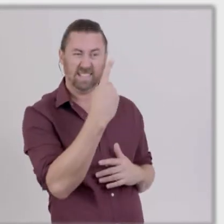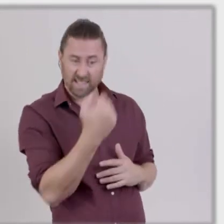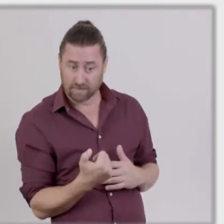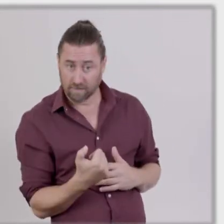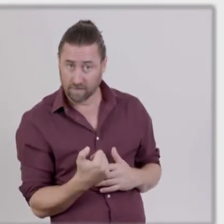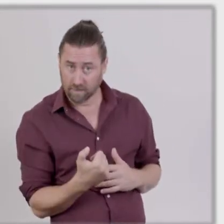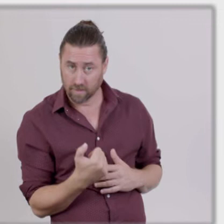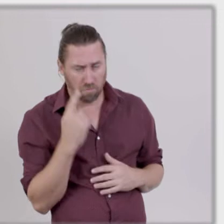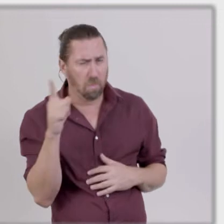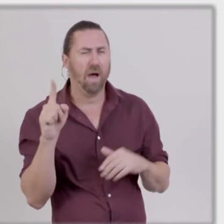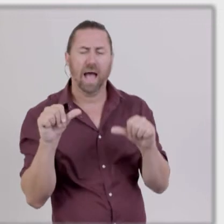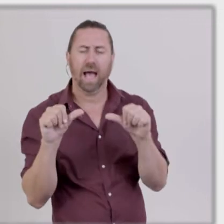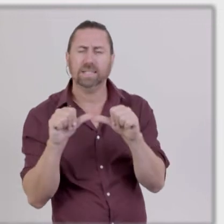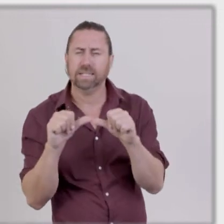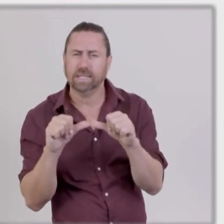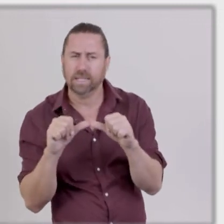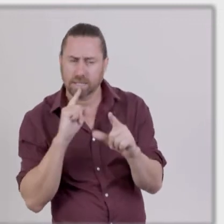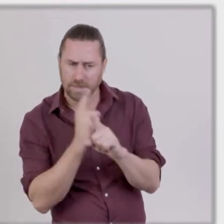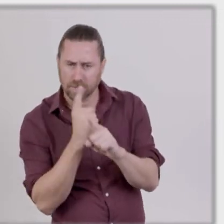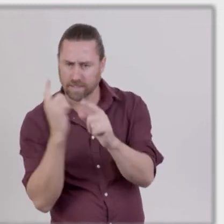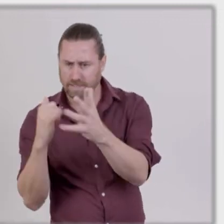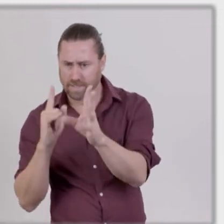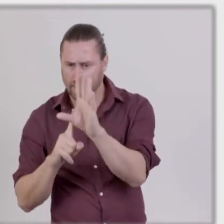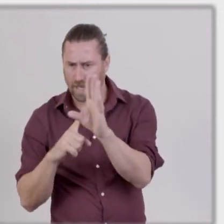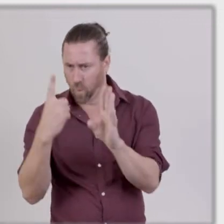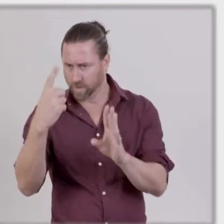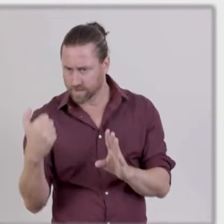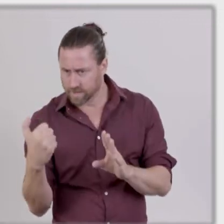We know that Auntie was on holiday in Sydney for one-sixth,